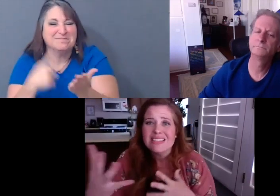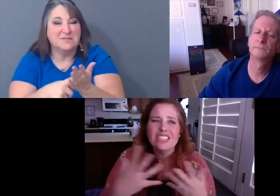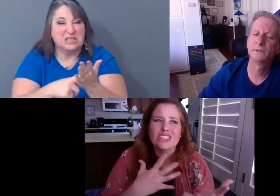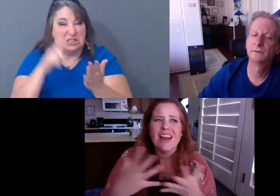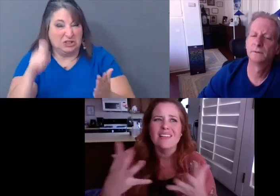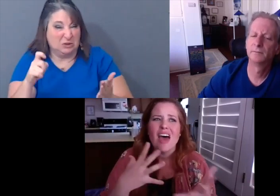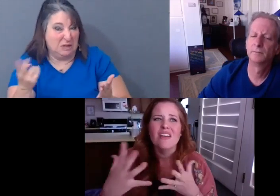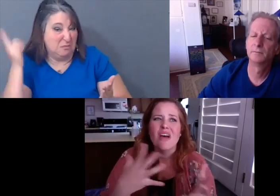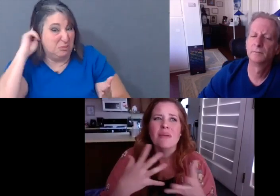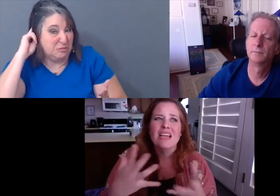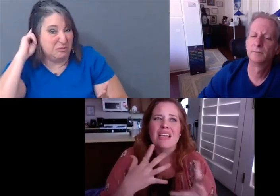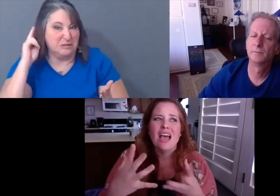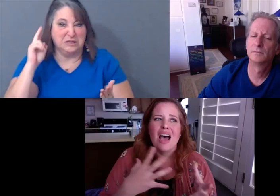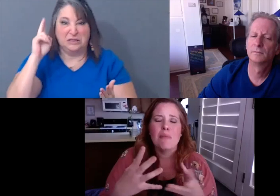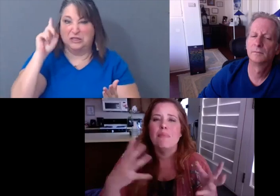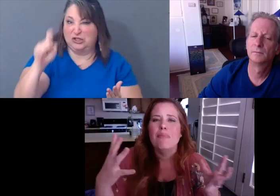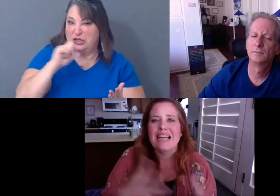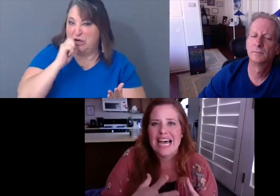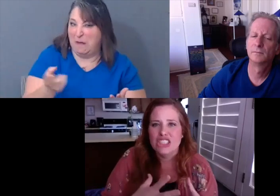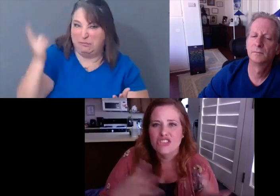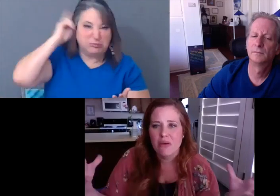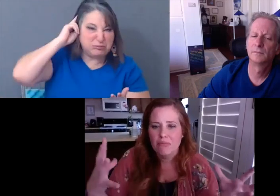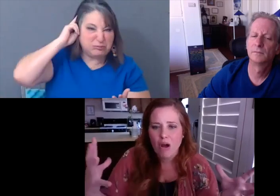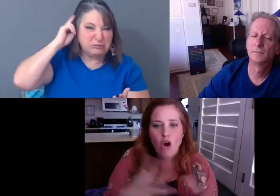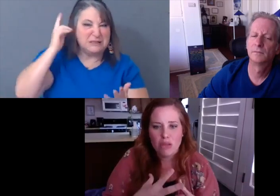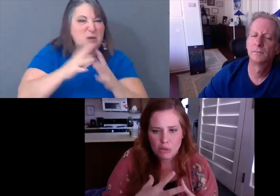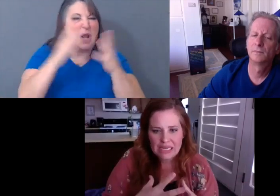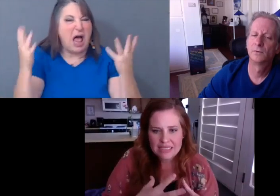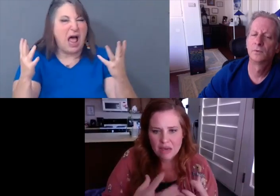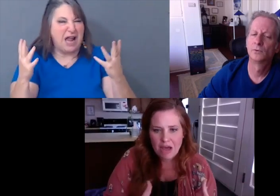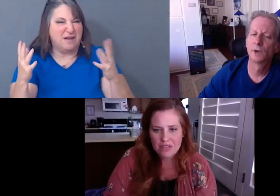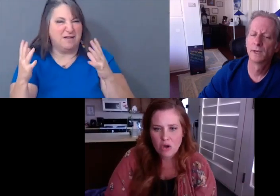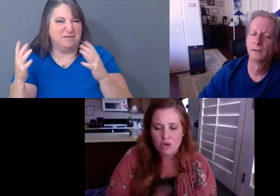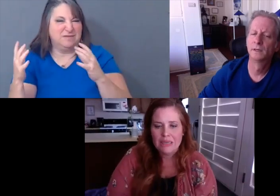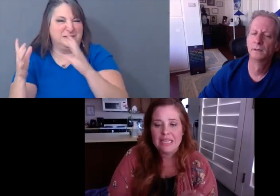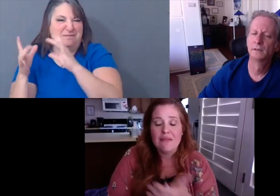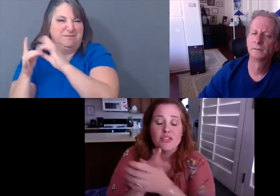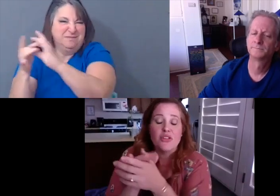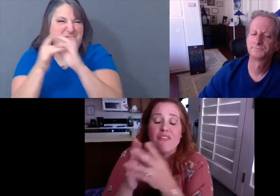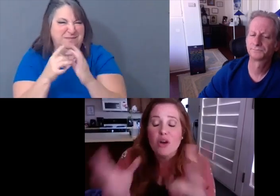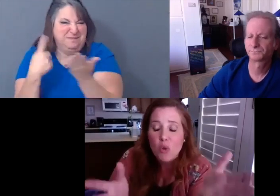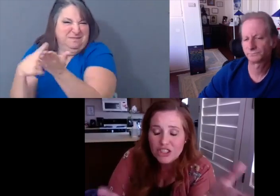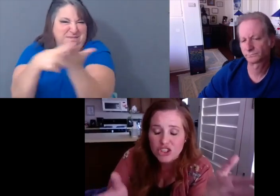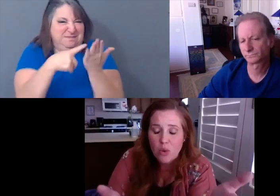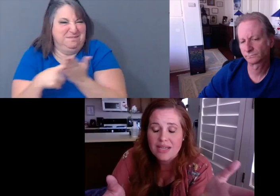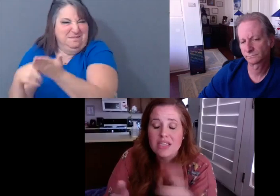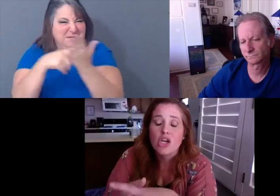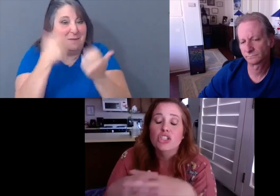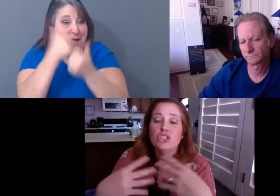Like just a lot of backlash from all communities about this cochlear implant. So, the final question was,